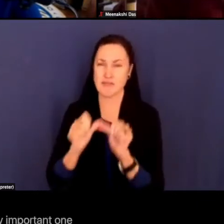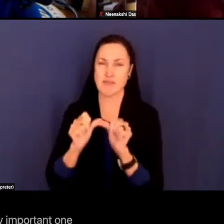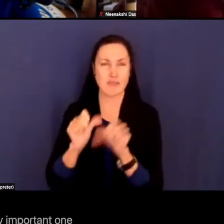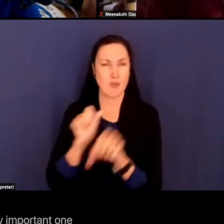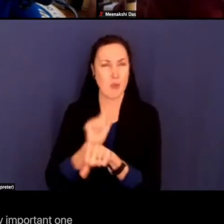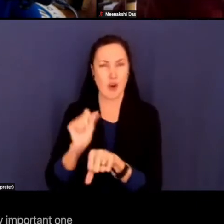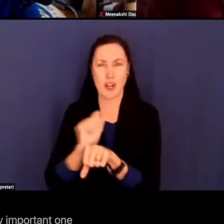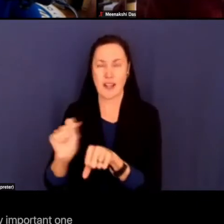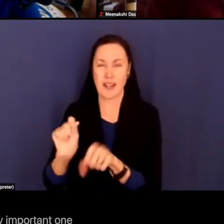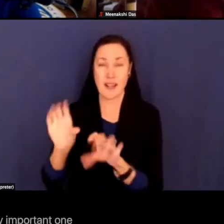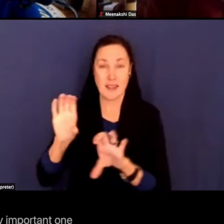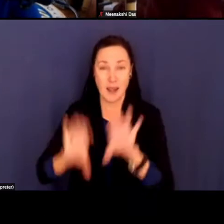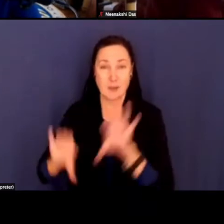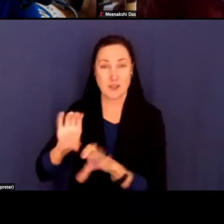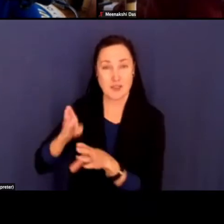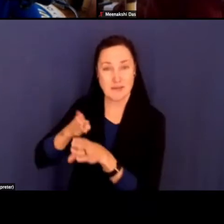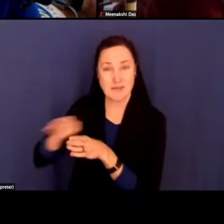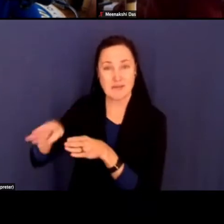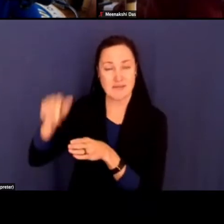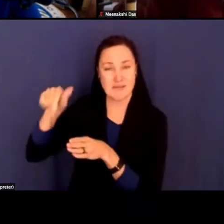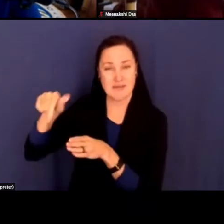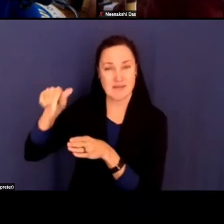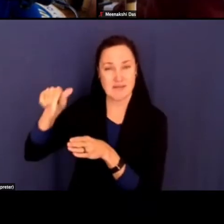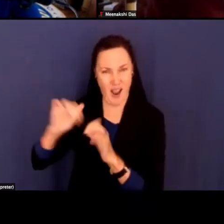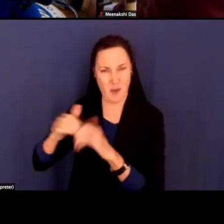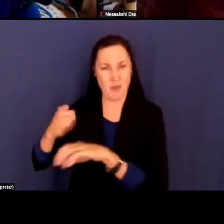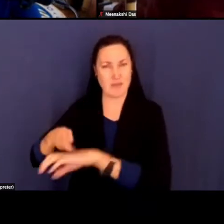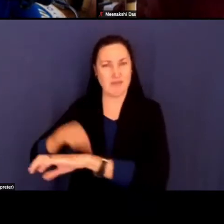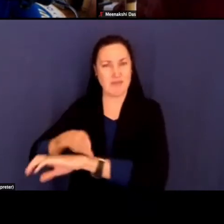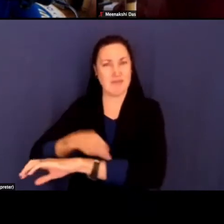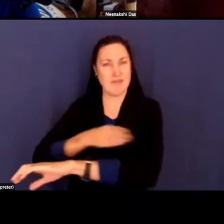a particular more accessible to blind people. Even four years out of graduate school we are